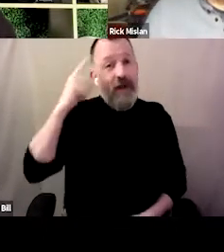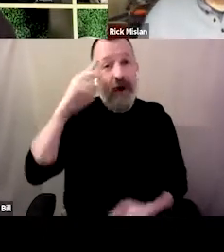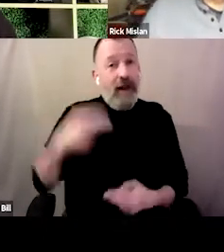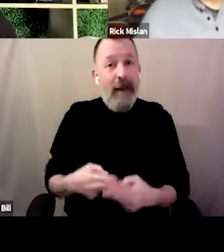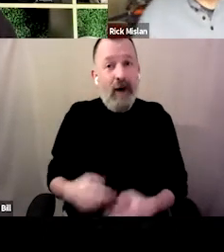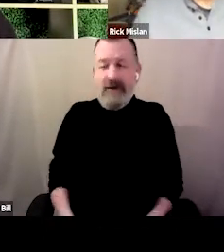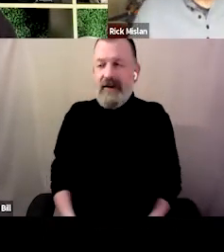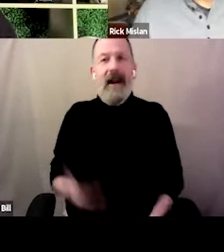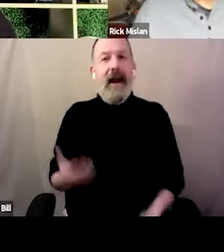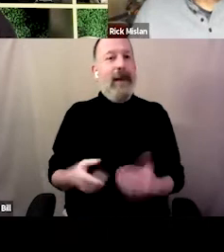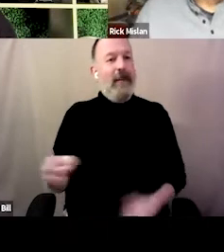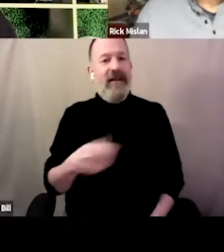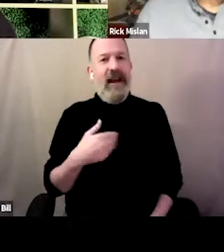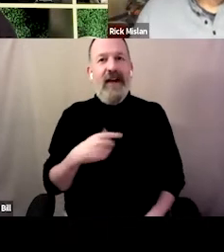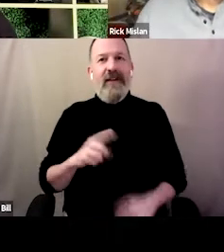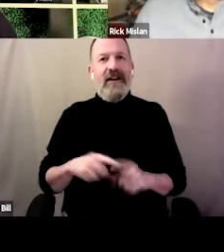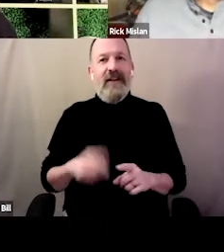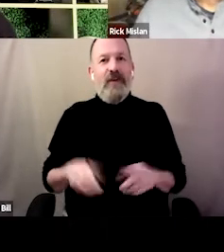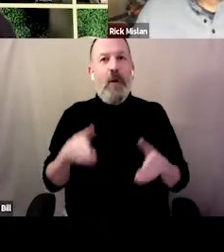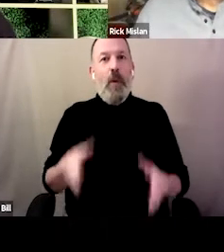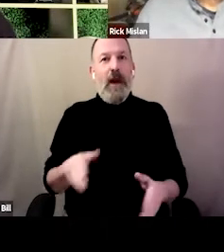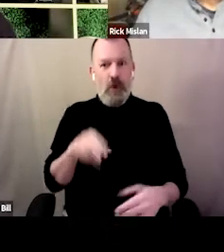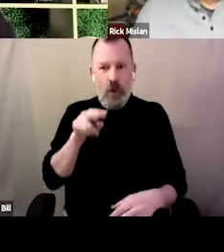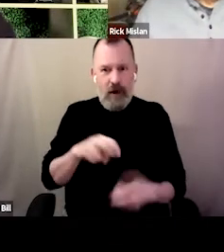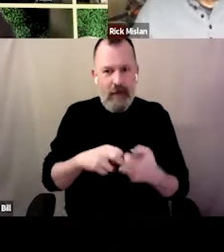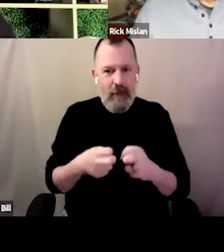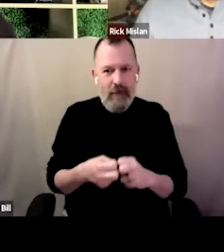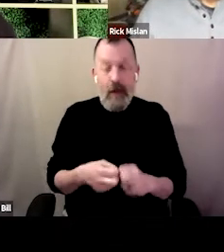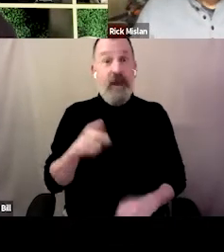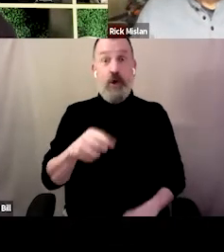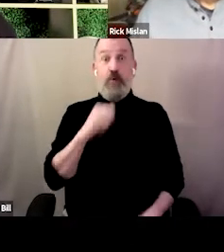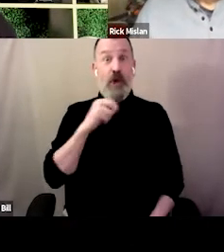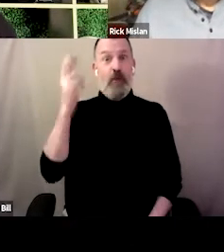CalebBarlow: That you don't realize because you have to ground yourself and